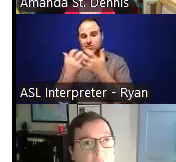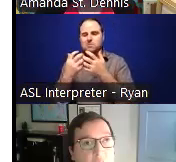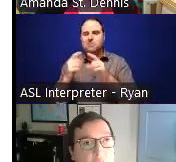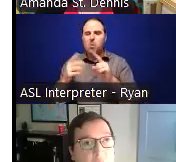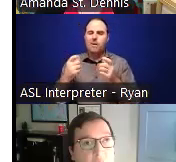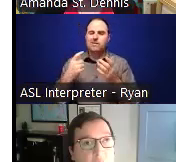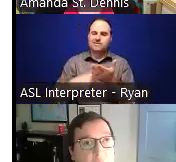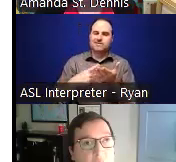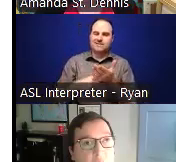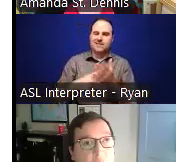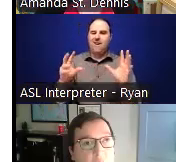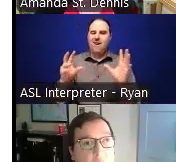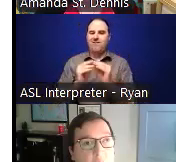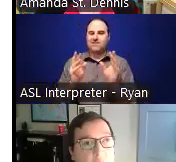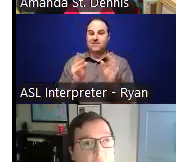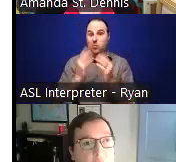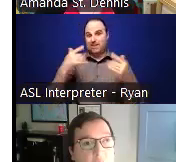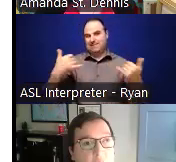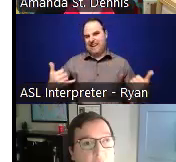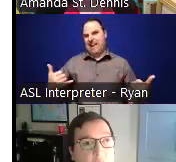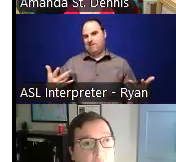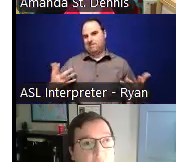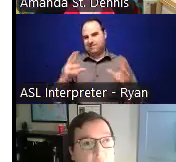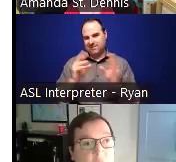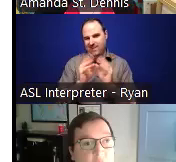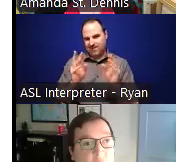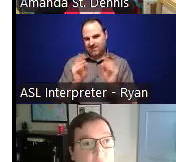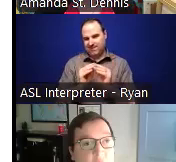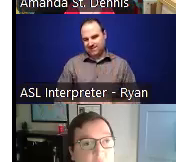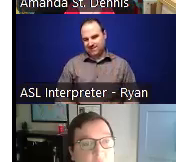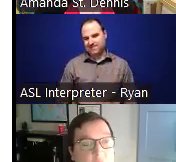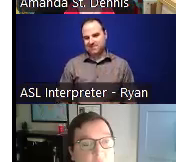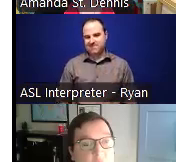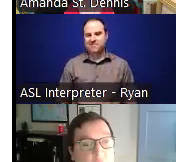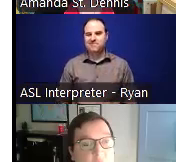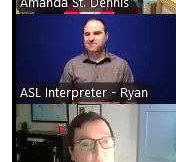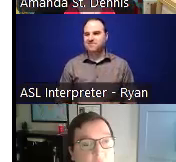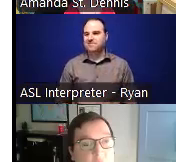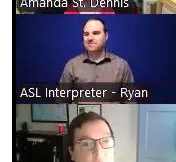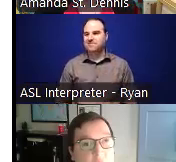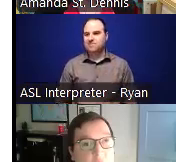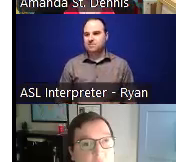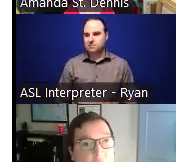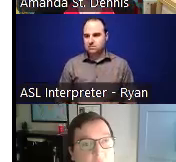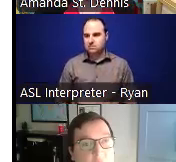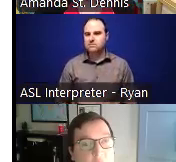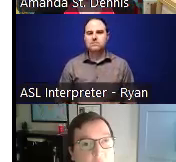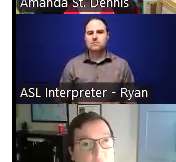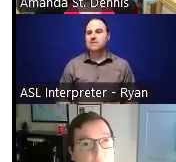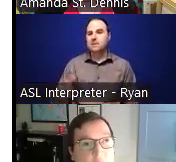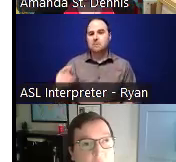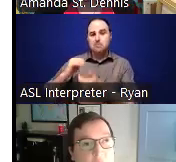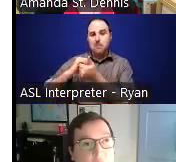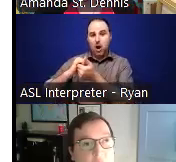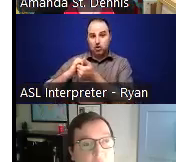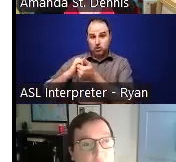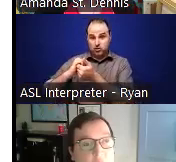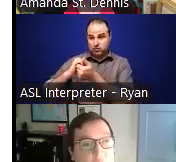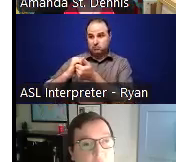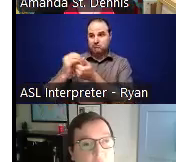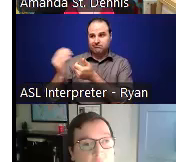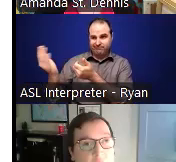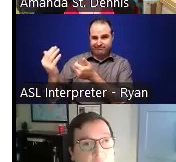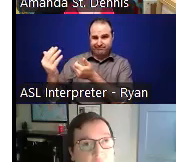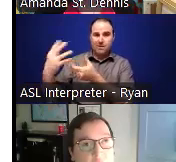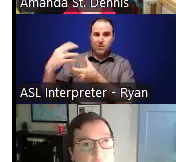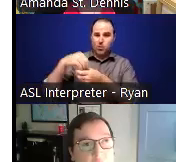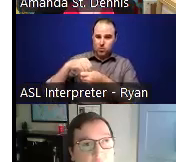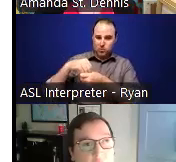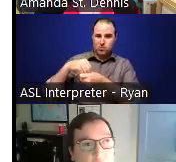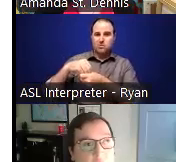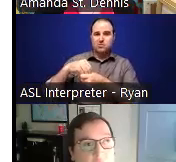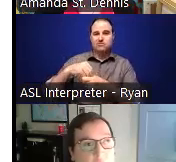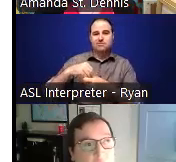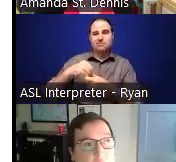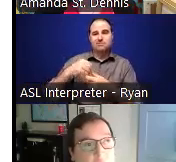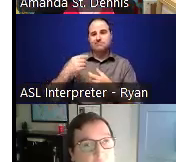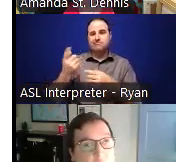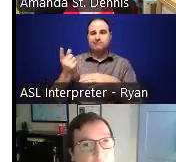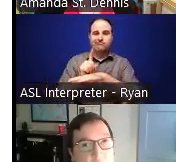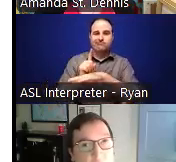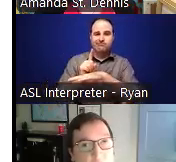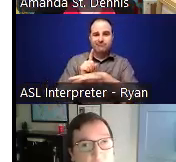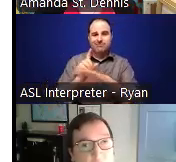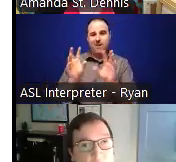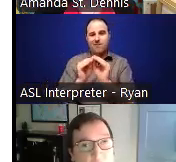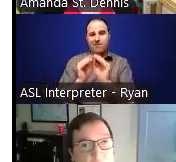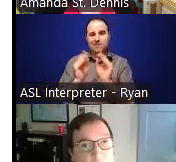now. So it's including partners as conference presenters. It's also including letting us take